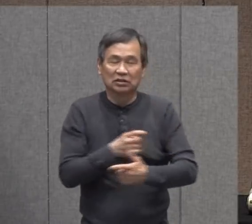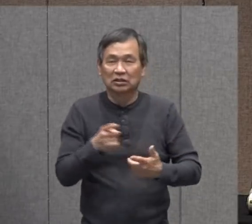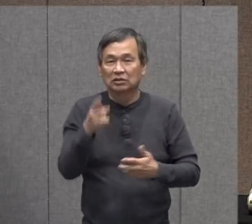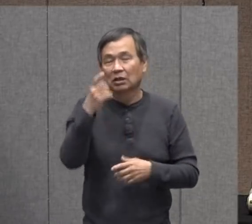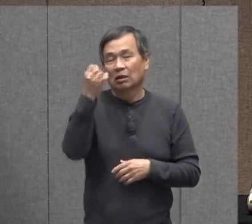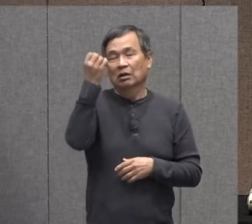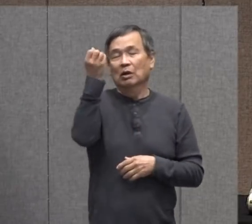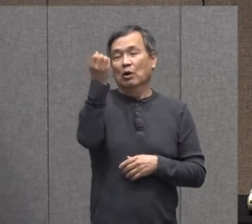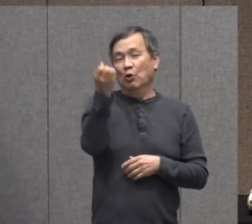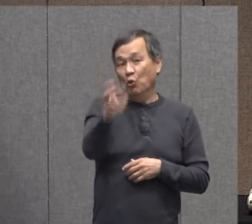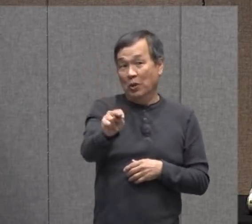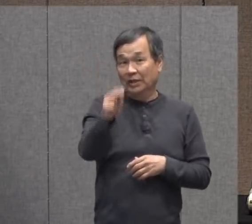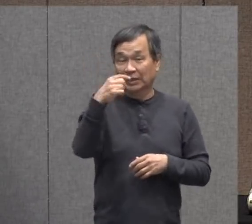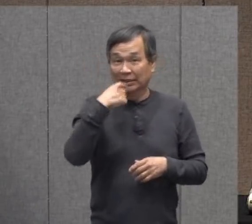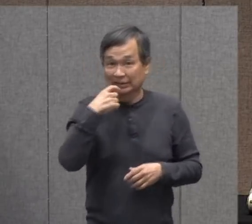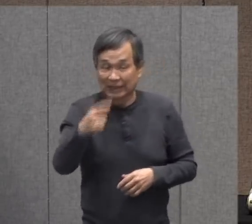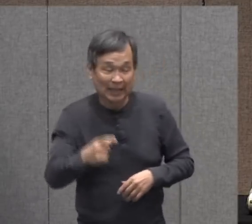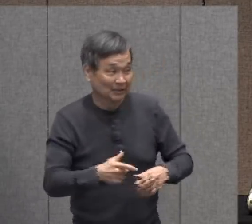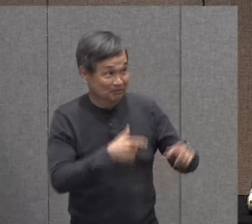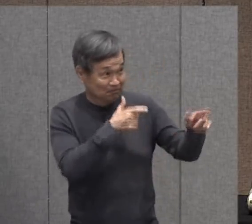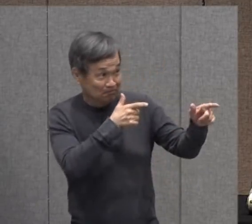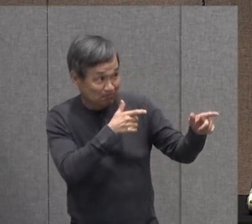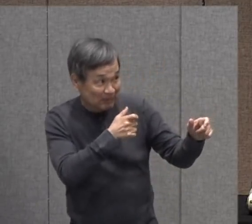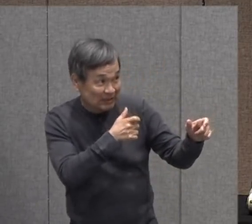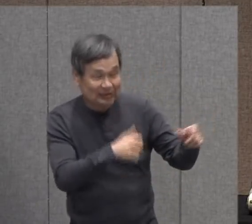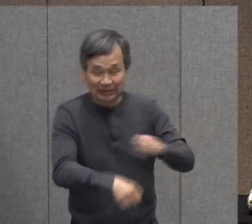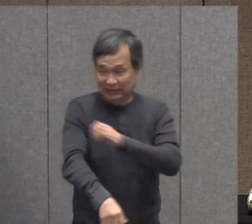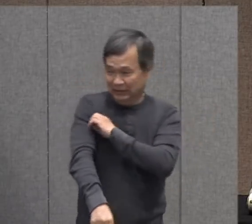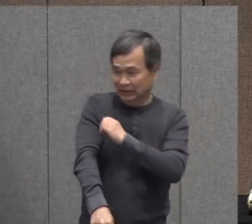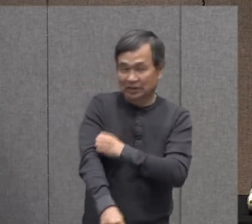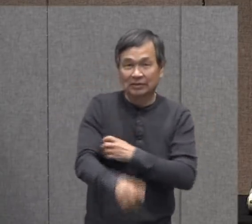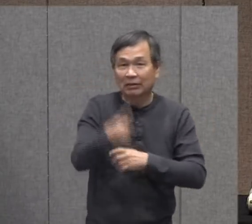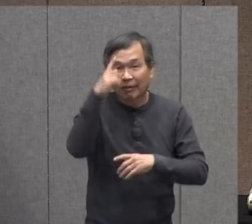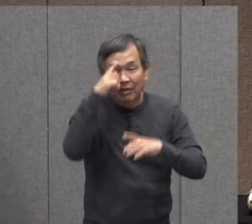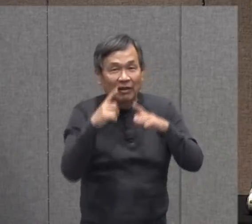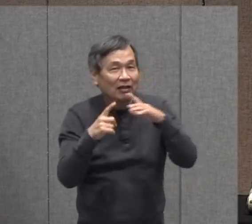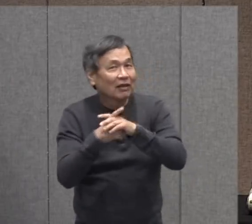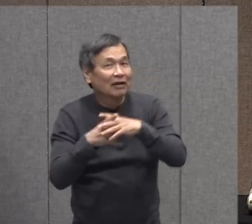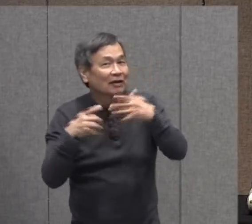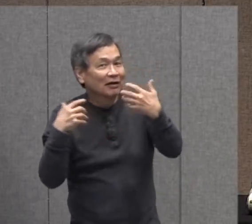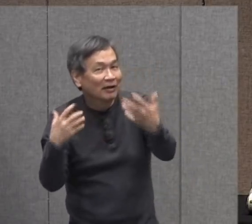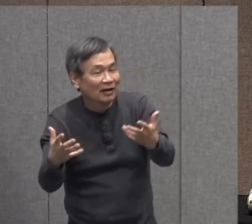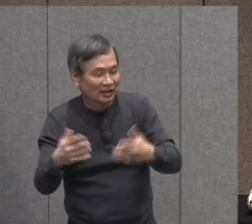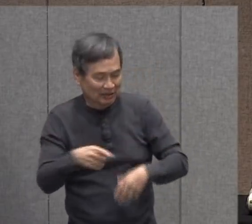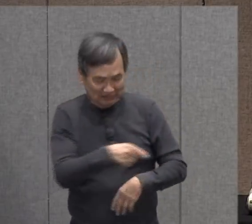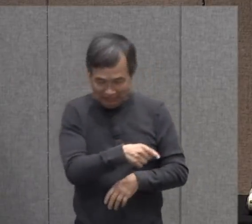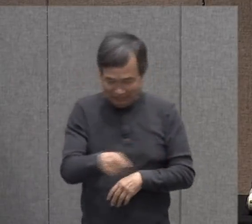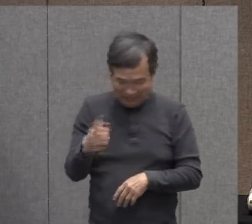about speed and energy and maybe some of the objects I brought with me today?